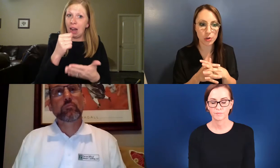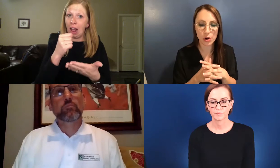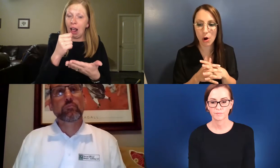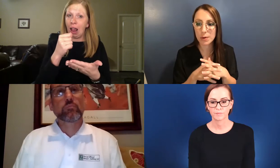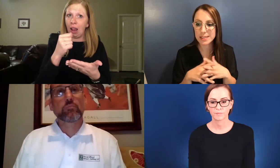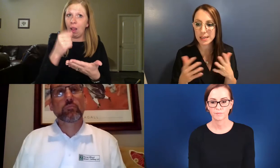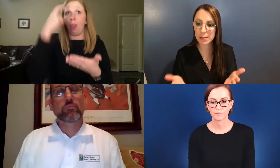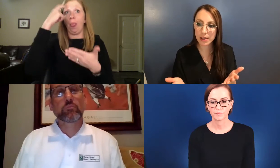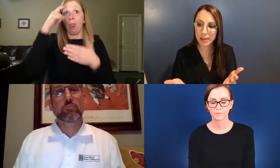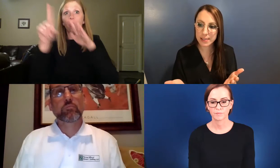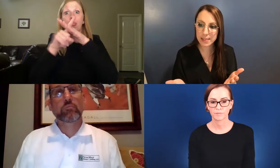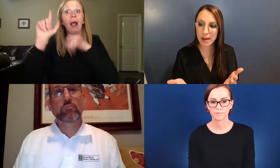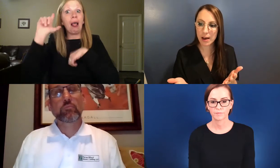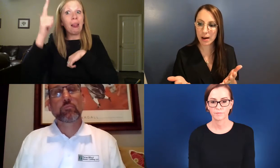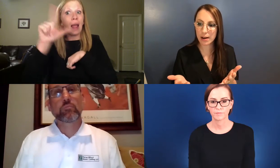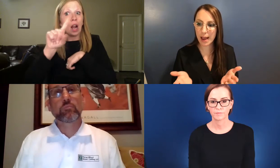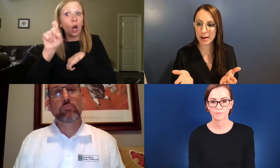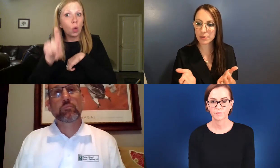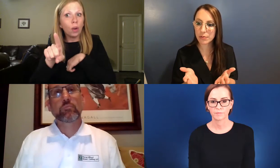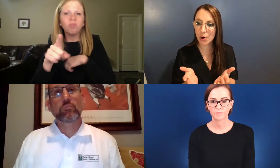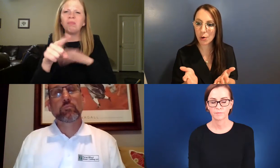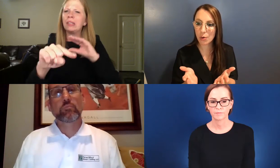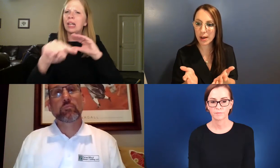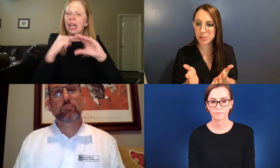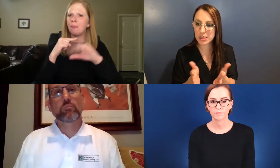you can always email us@infoatadjacentspace.org,